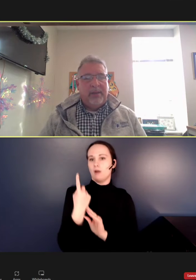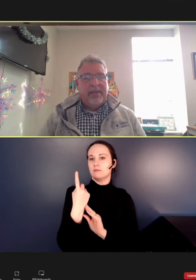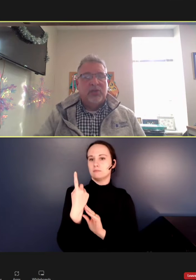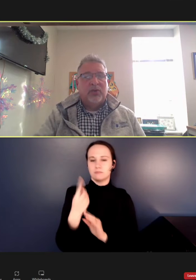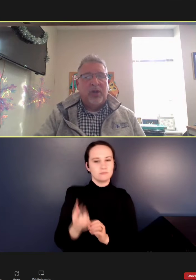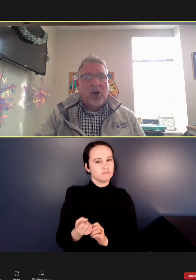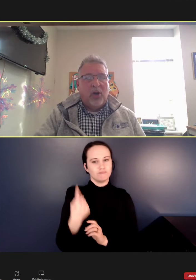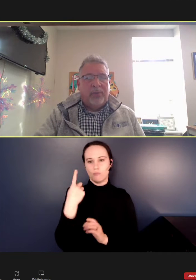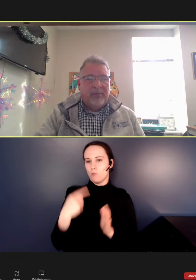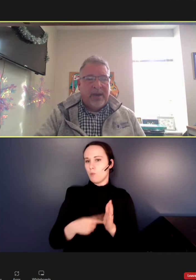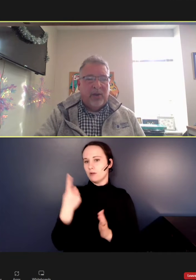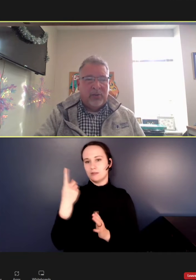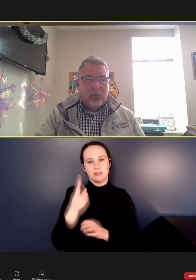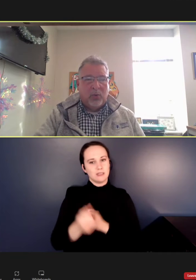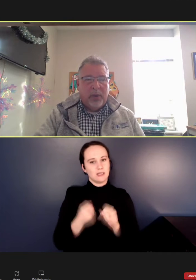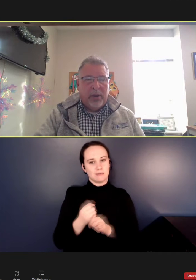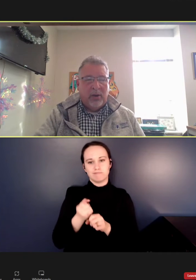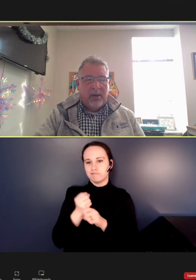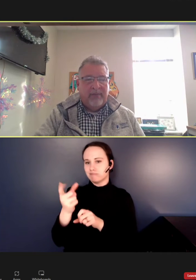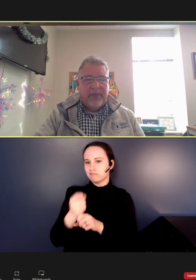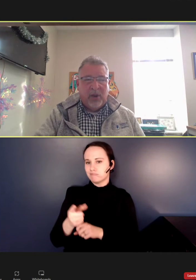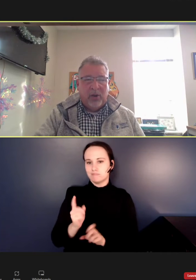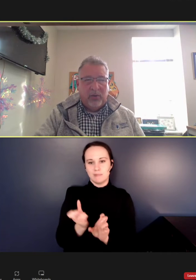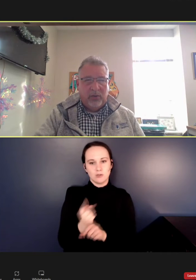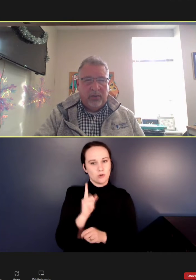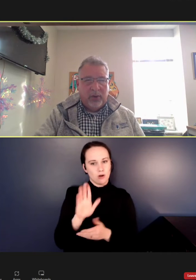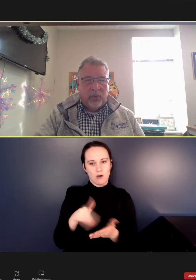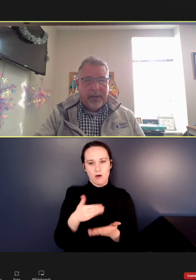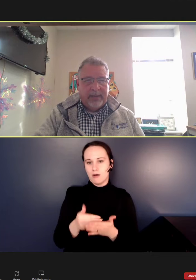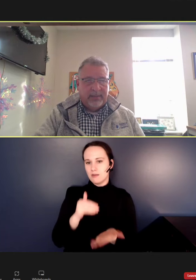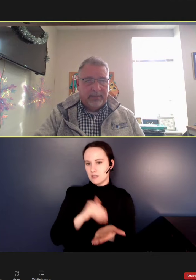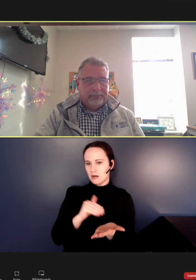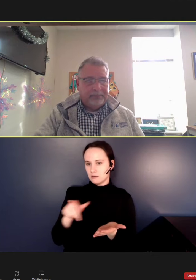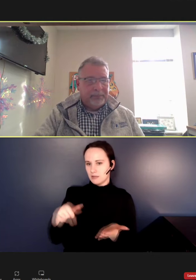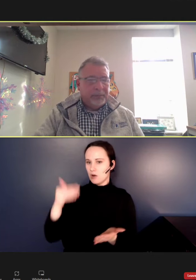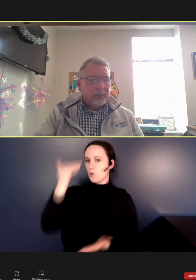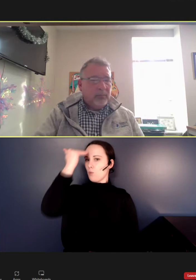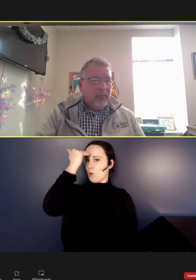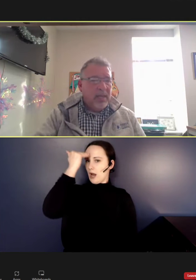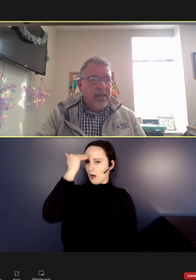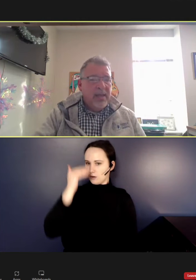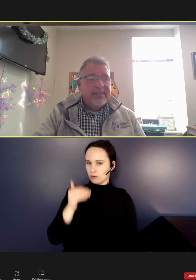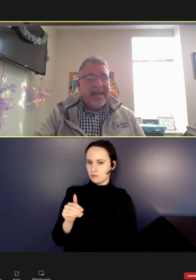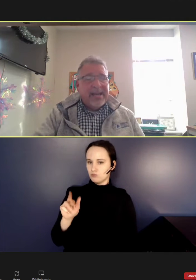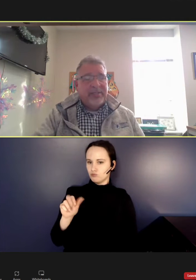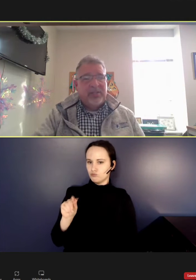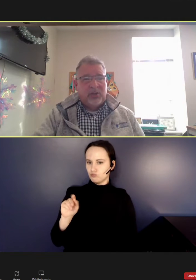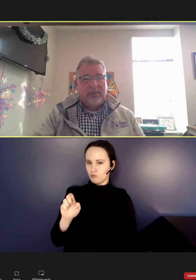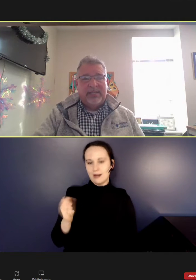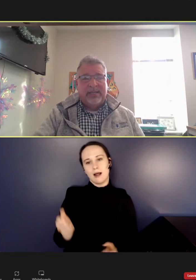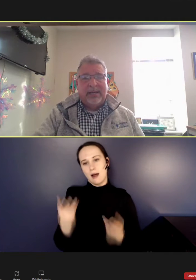and make sure that all providers were aware of their rates. This actually serves as a